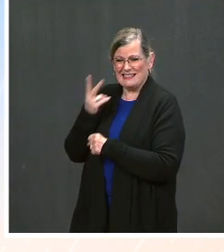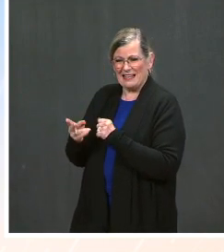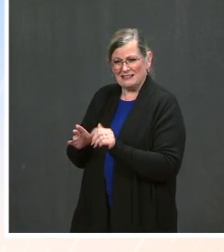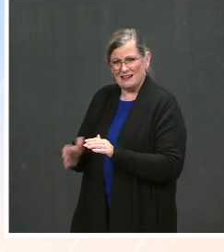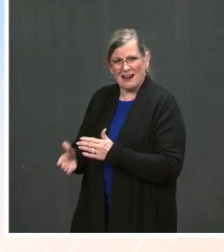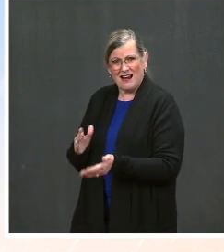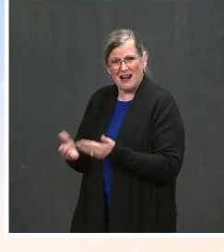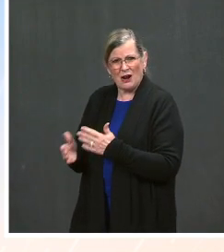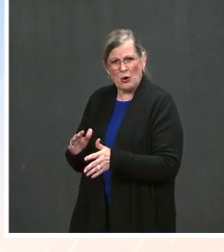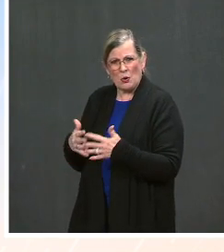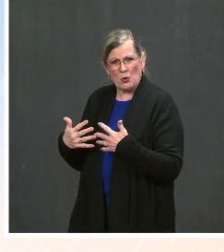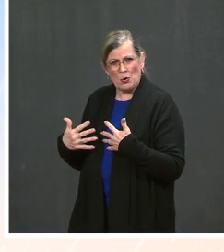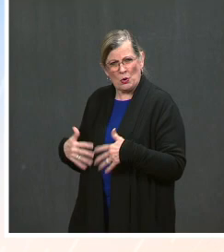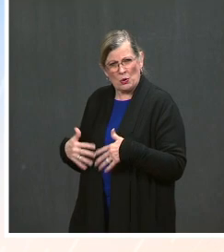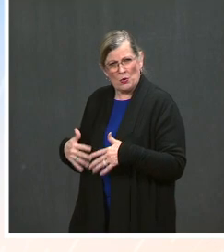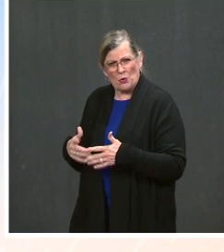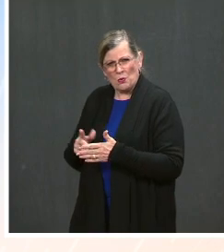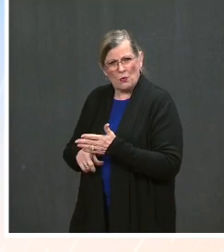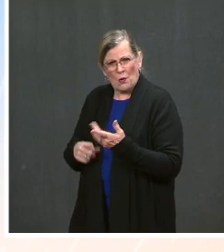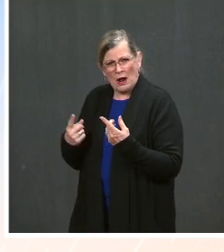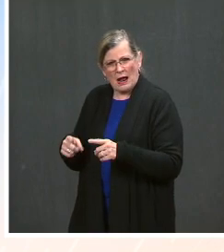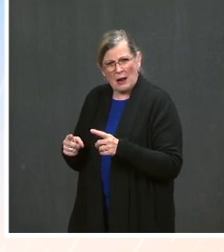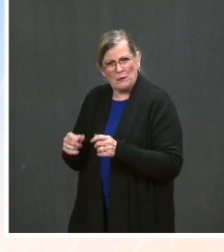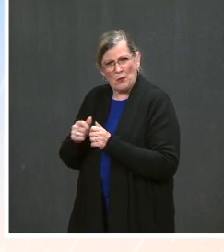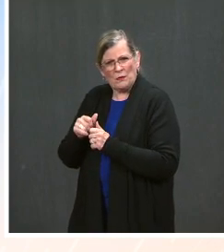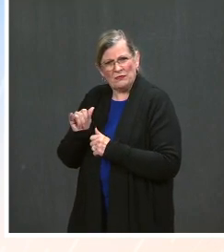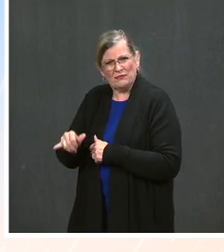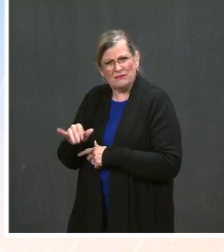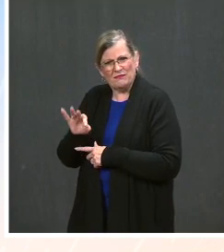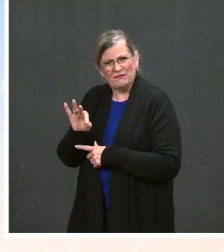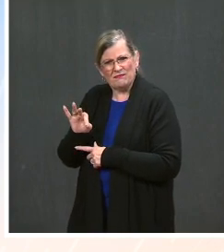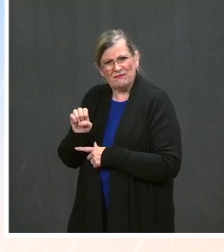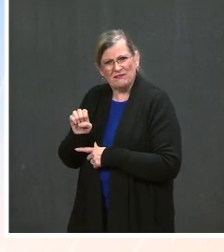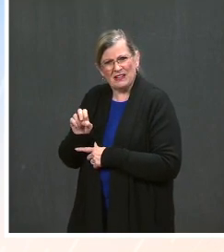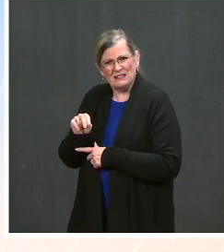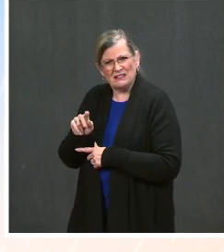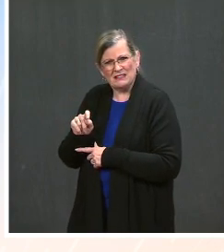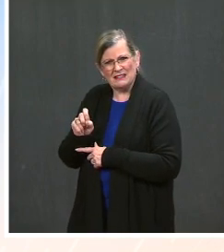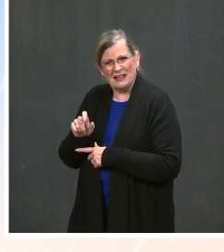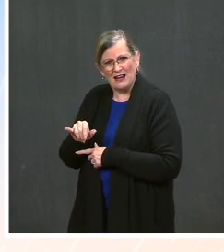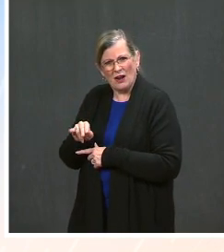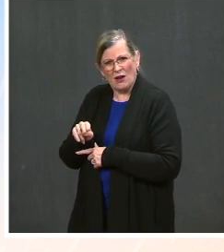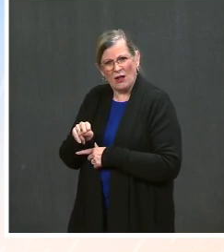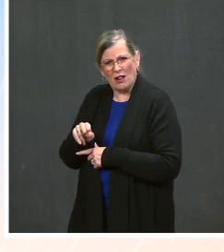to the designation of fentanyl analogues as Schedule I. I'm hearing from folks on Capitol Hill